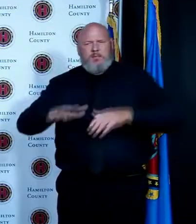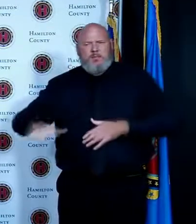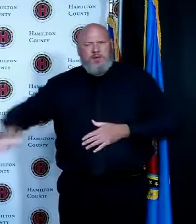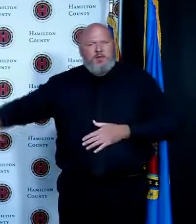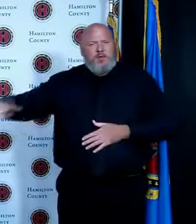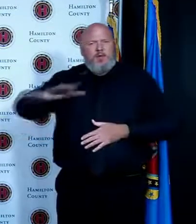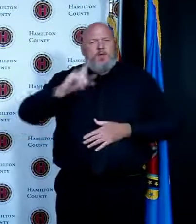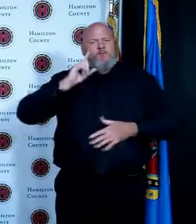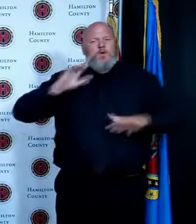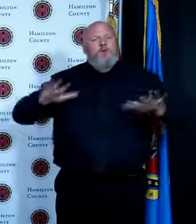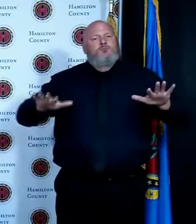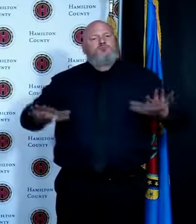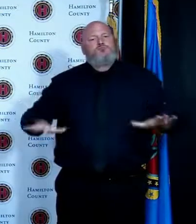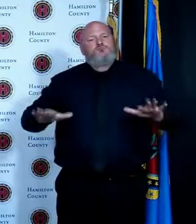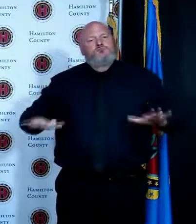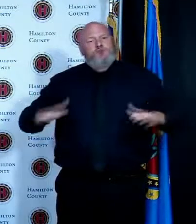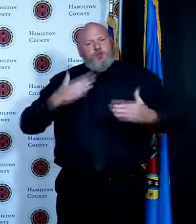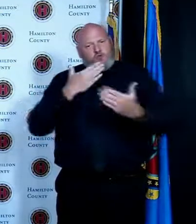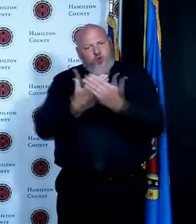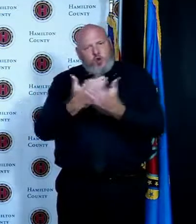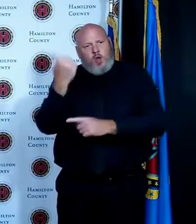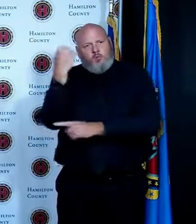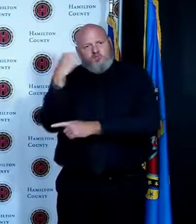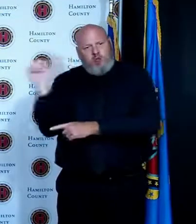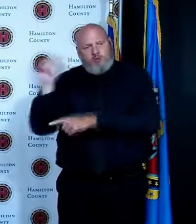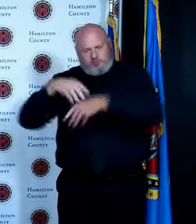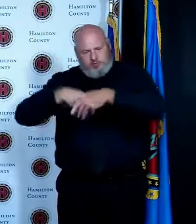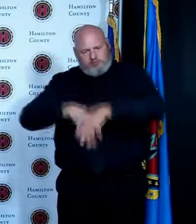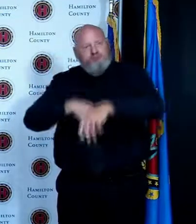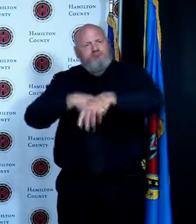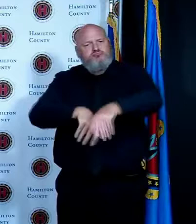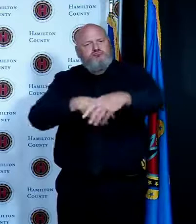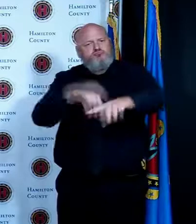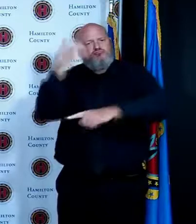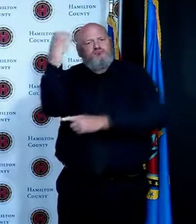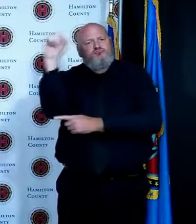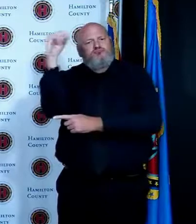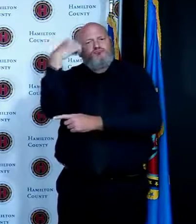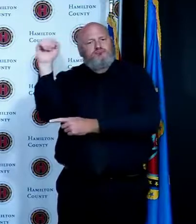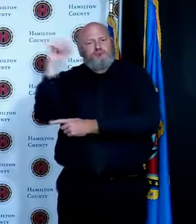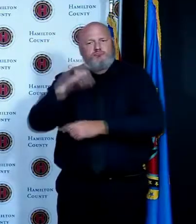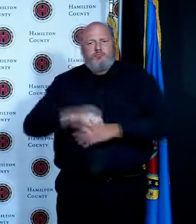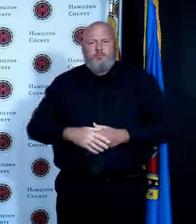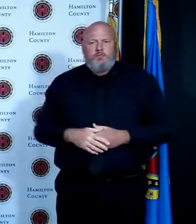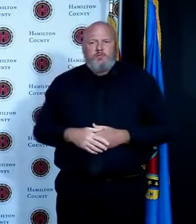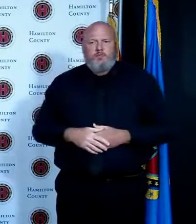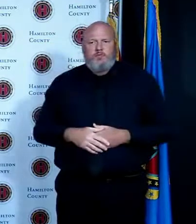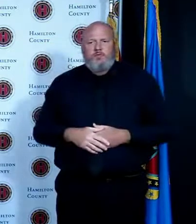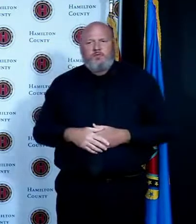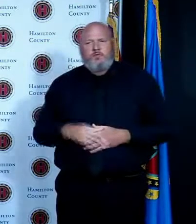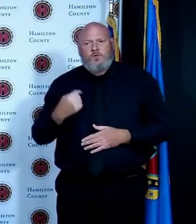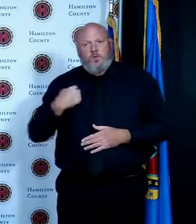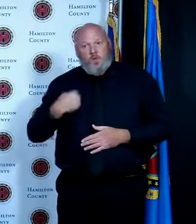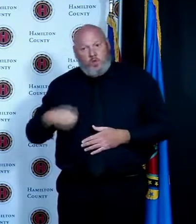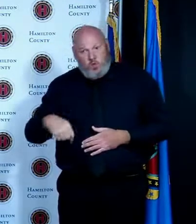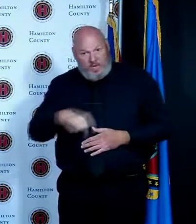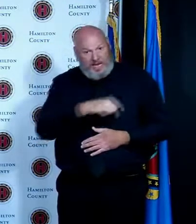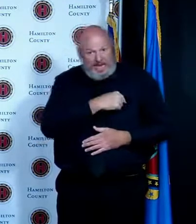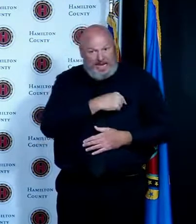previous briefing the Board of County Commissioners is working on a comprehensive response to the concerns that we're hearing to